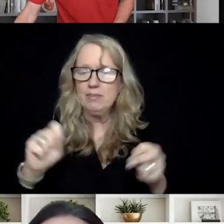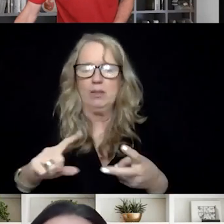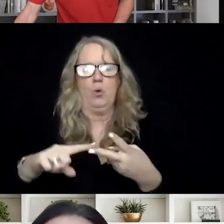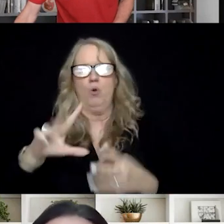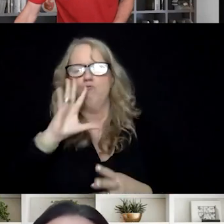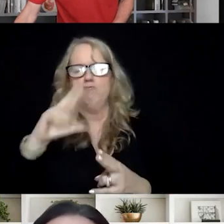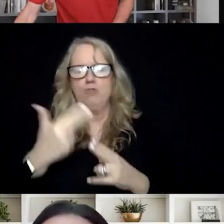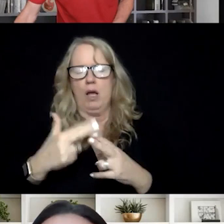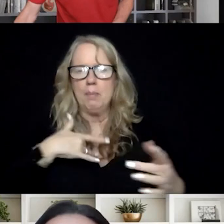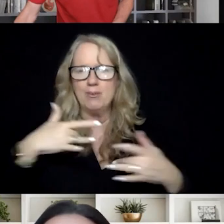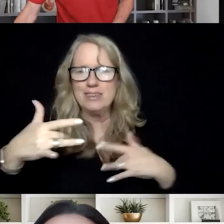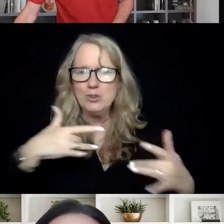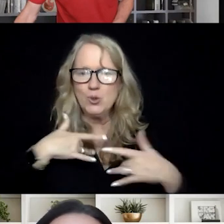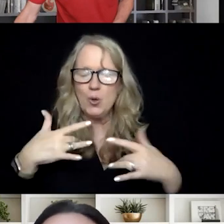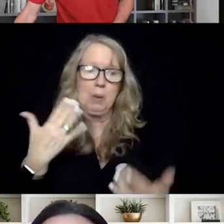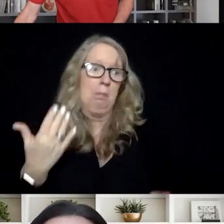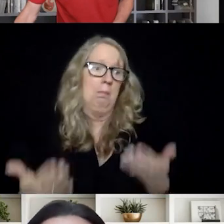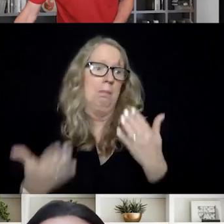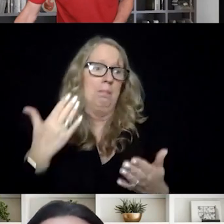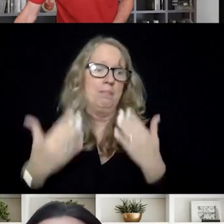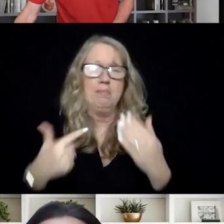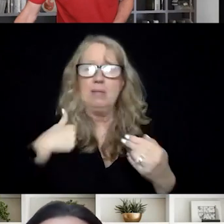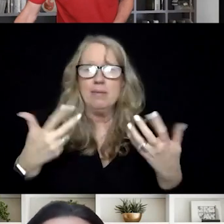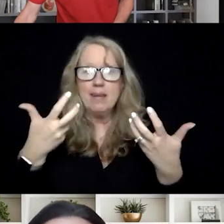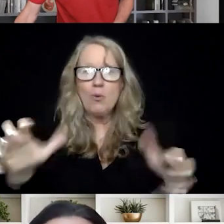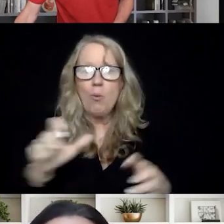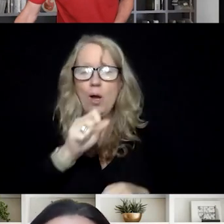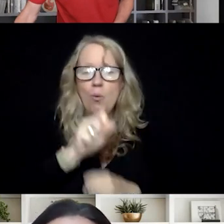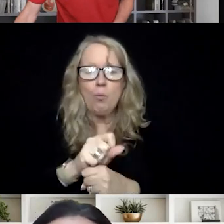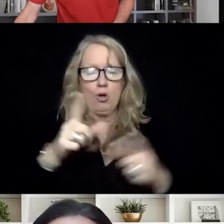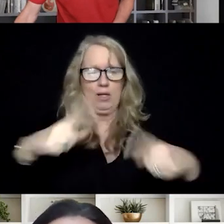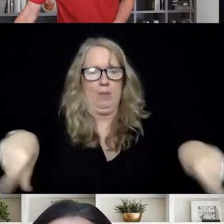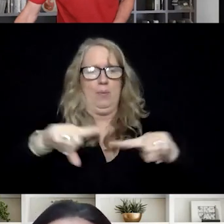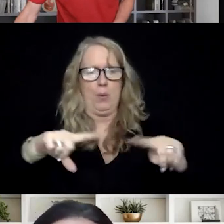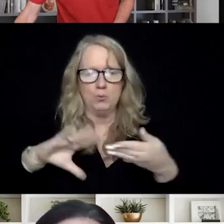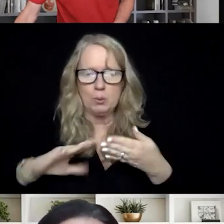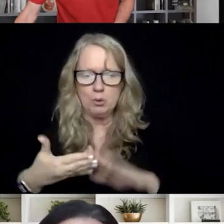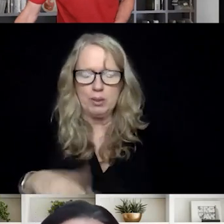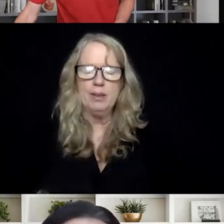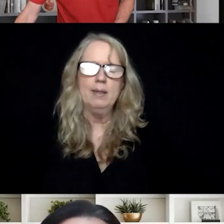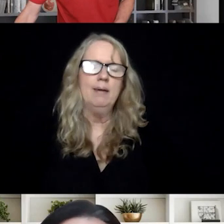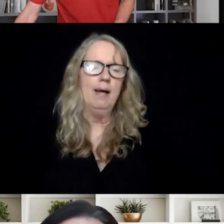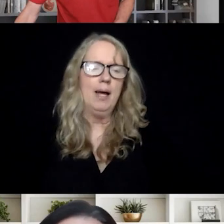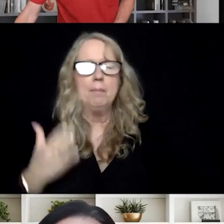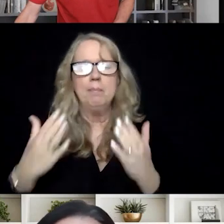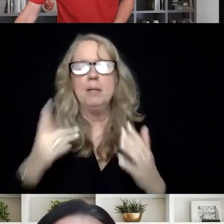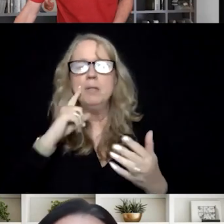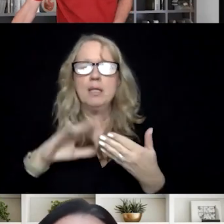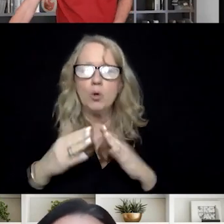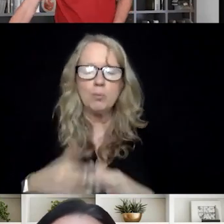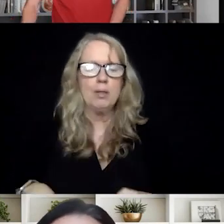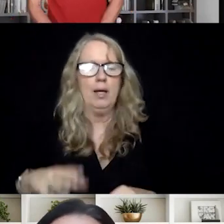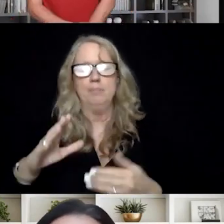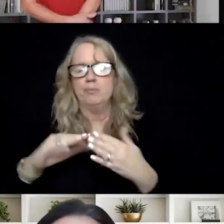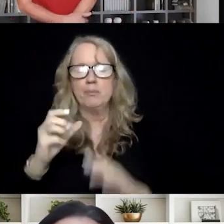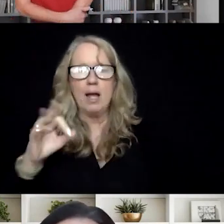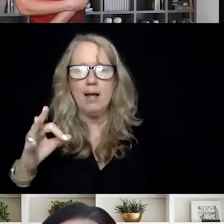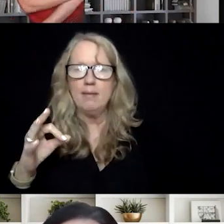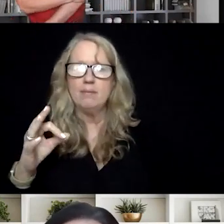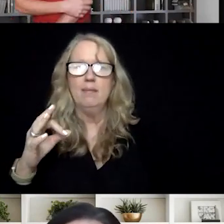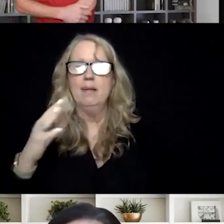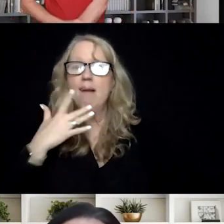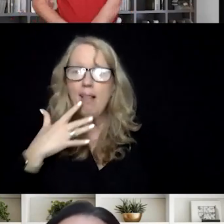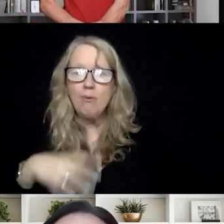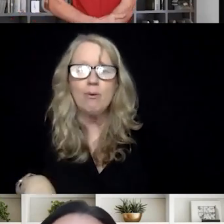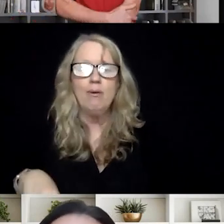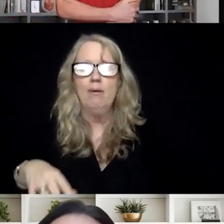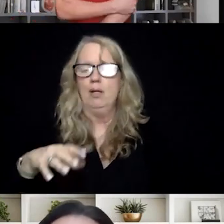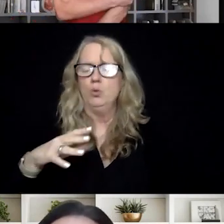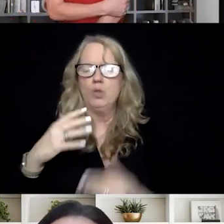CONCERNS. WE HAVE TO BE THINKING ABOUT WHO IS DOING THIS WORK